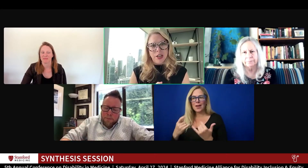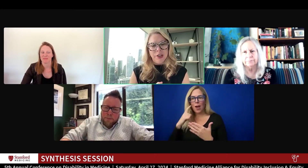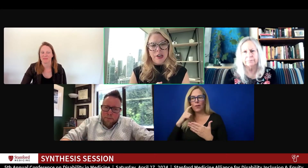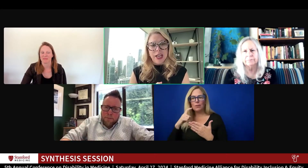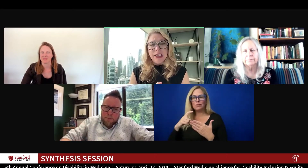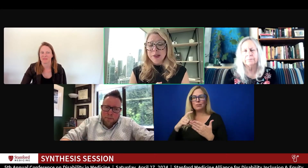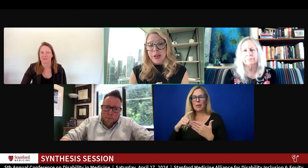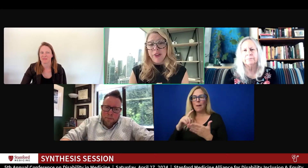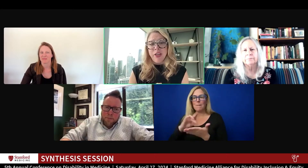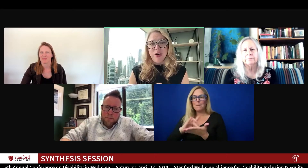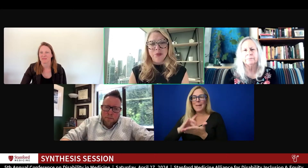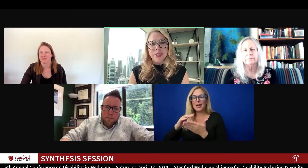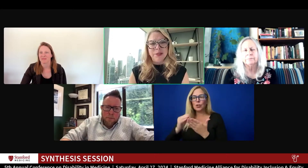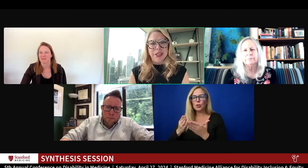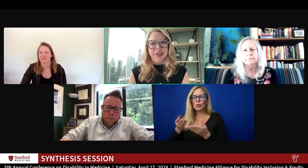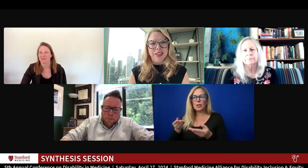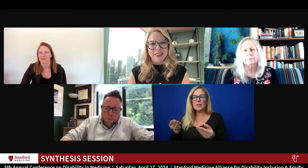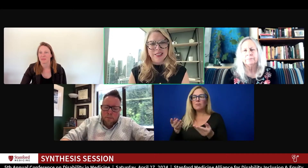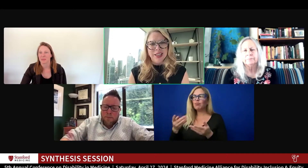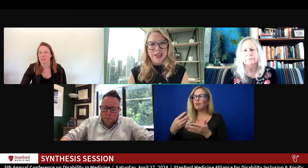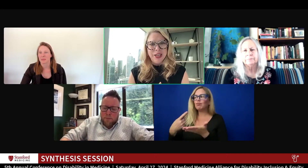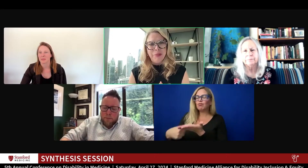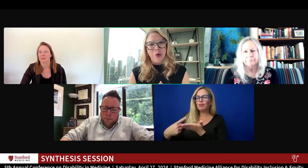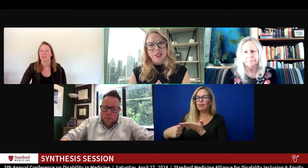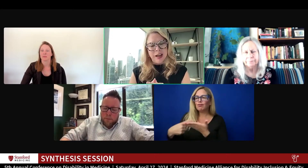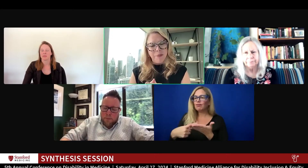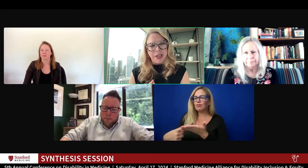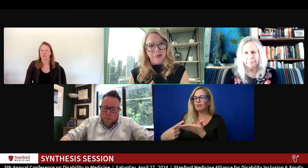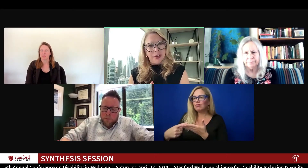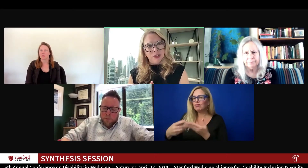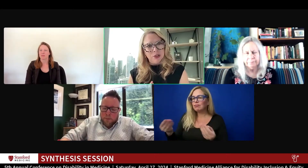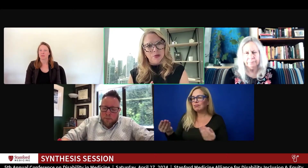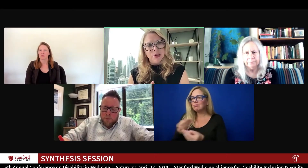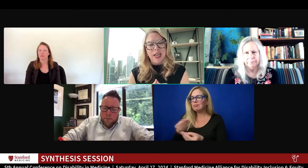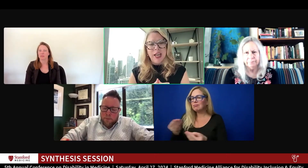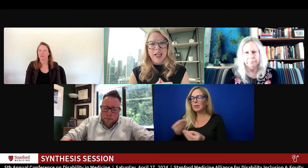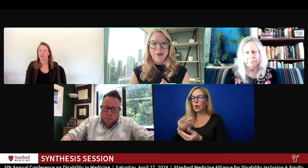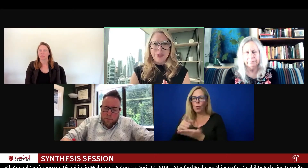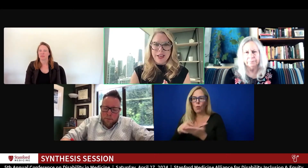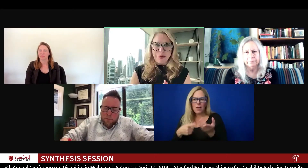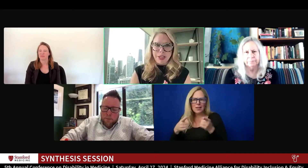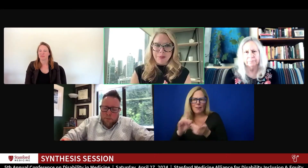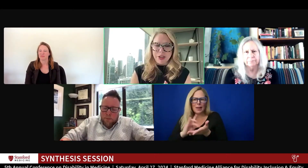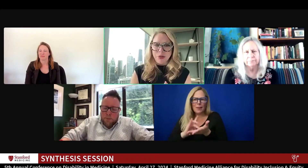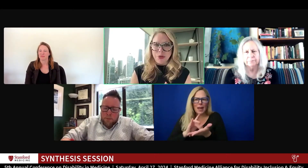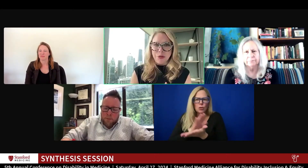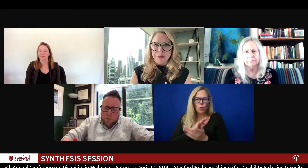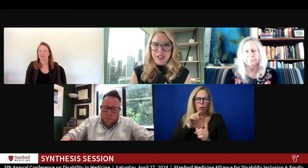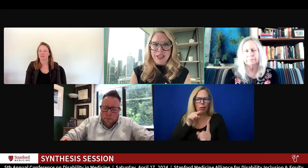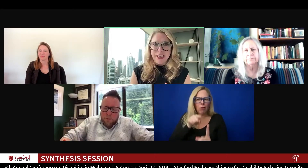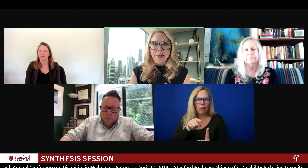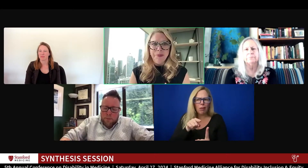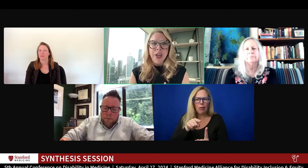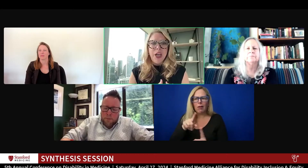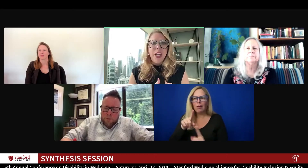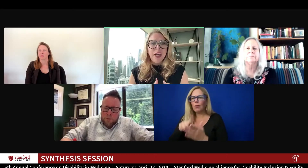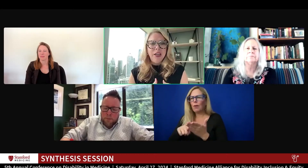another and comparing notes to be honest about what's happening at medical school A and what's happening at medical school B.